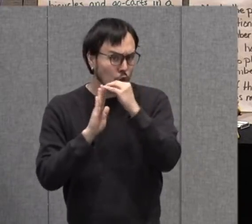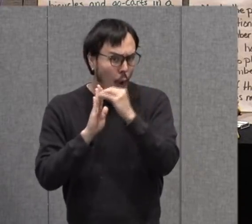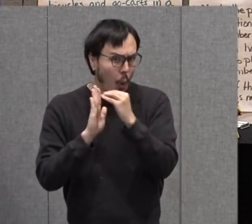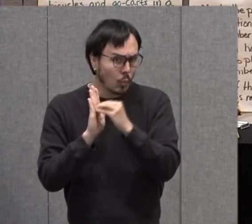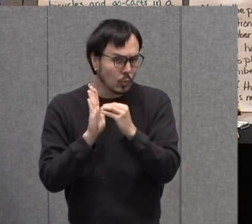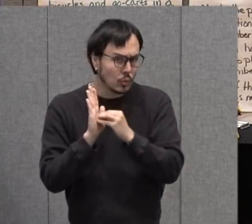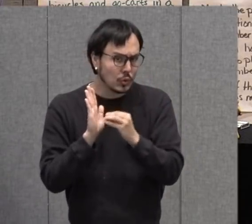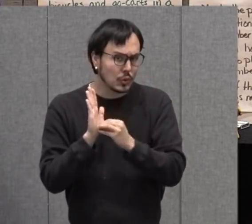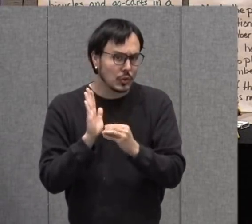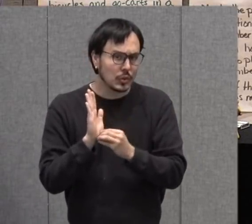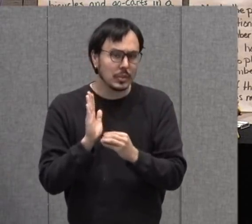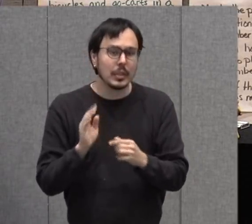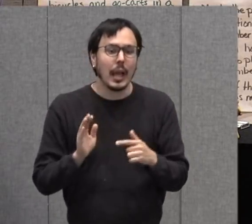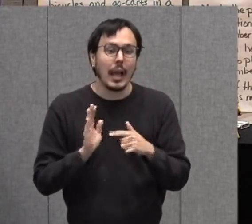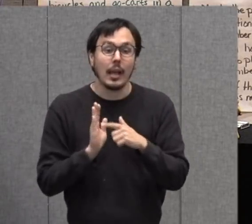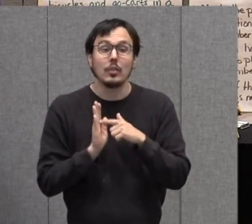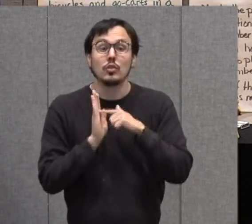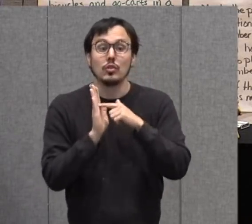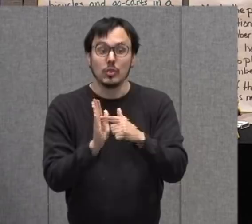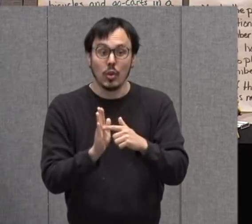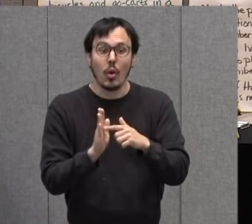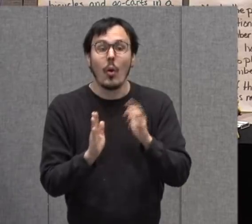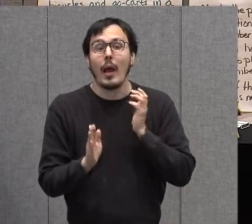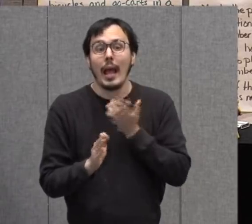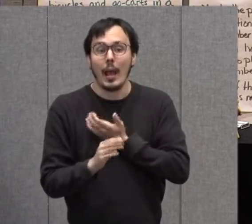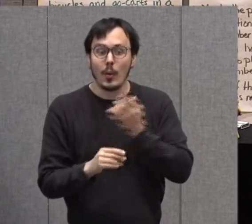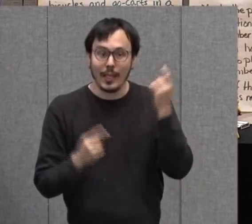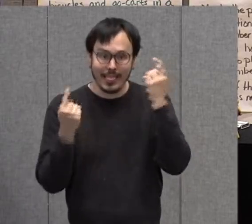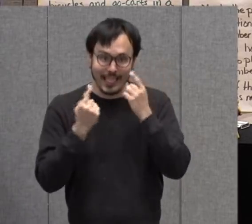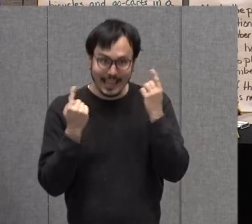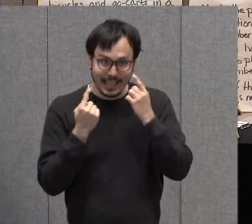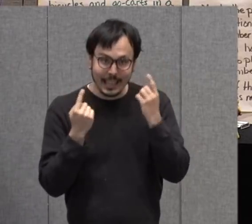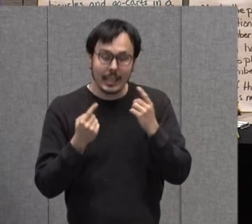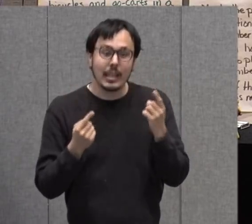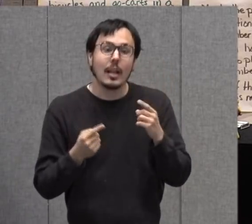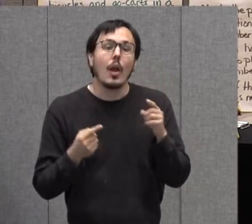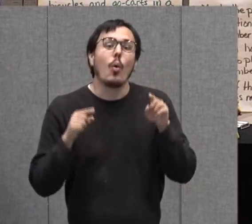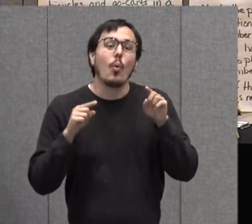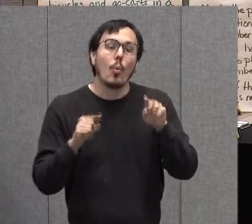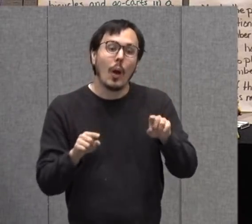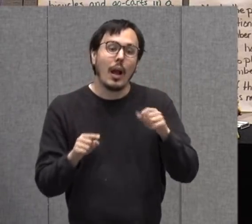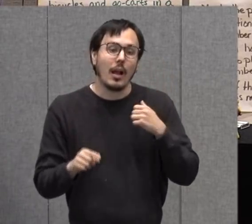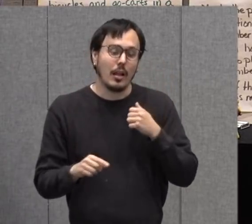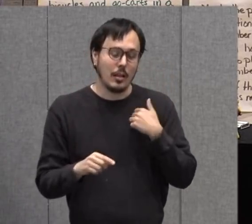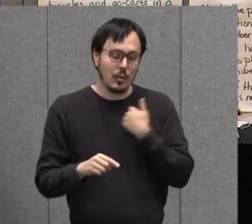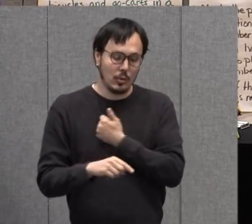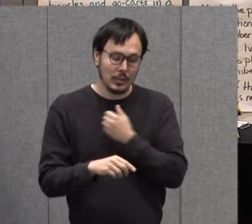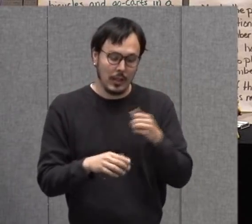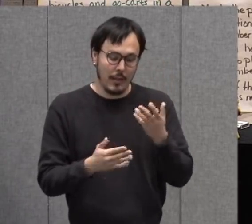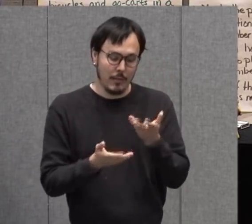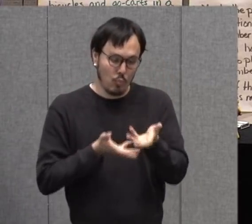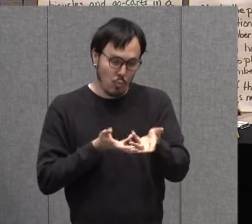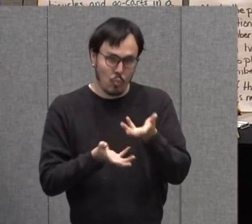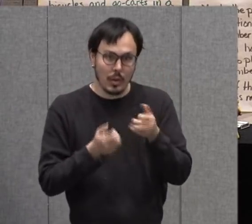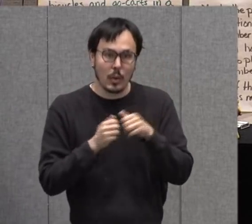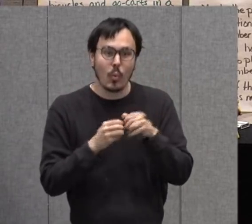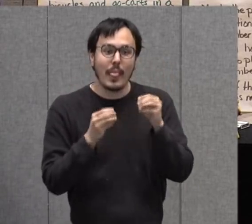so we can see especially, what our thinking might look like on a number line. So, I hope you're ready.